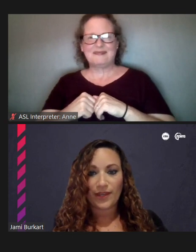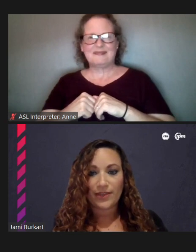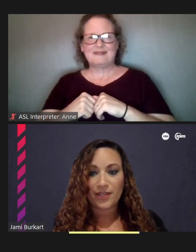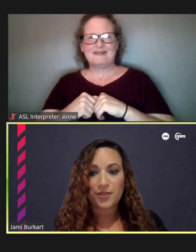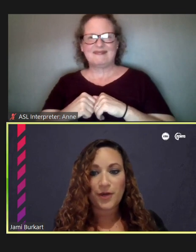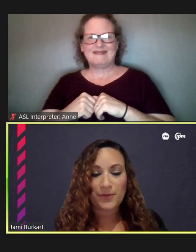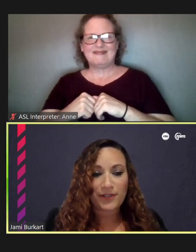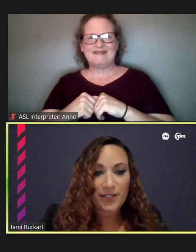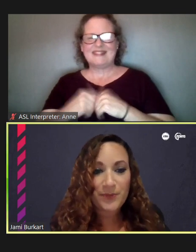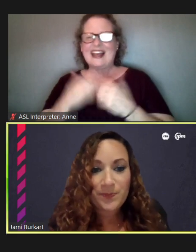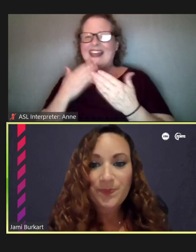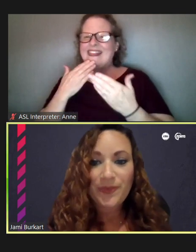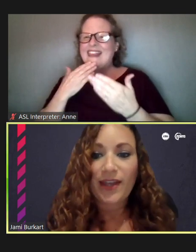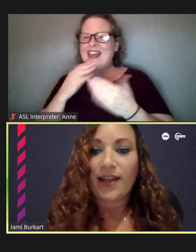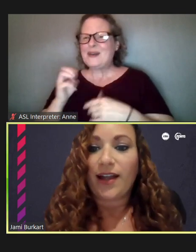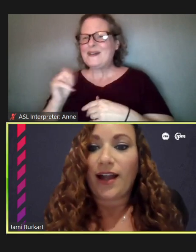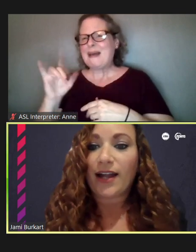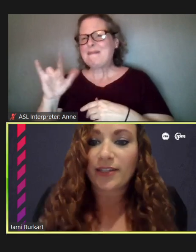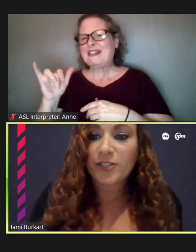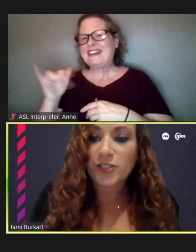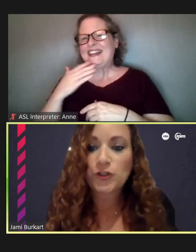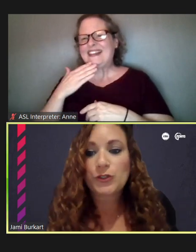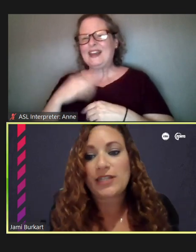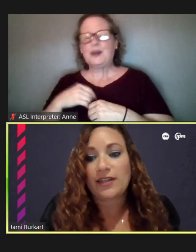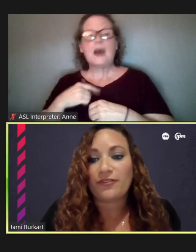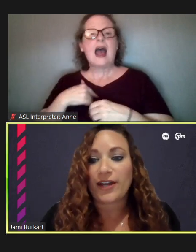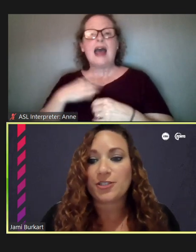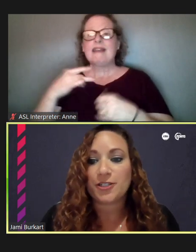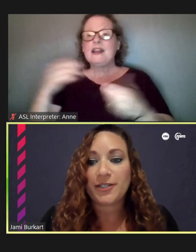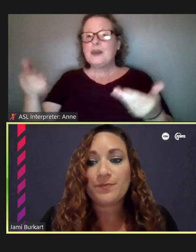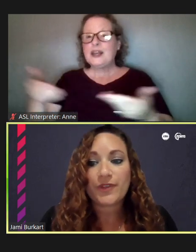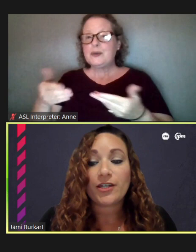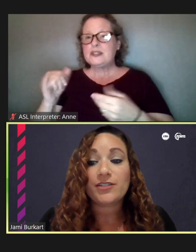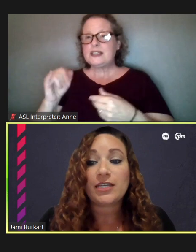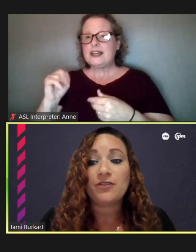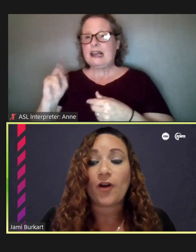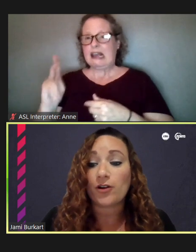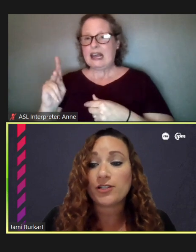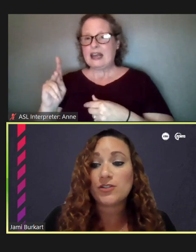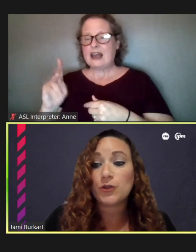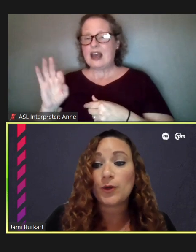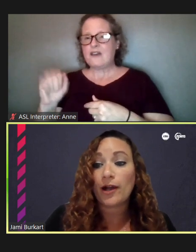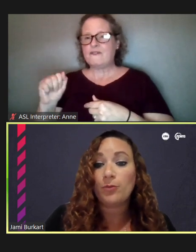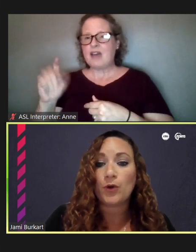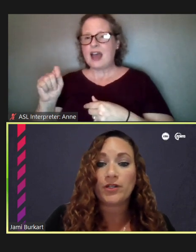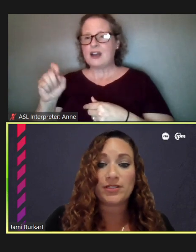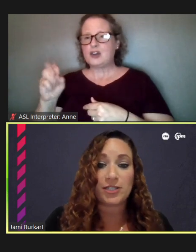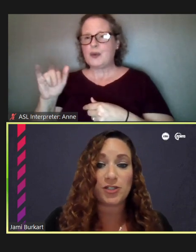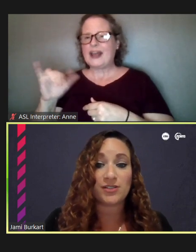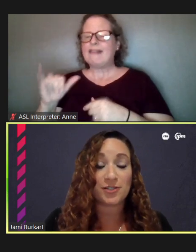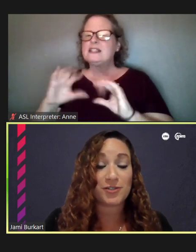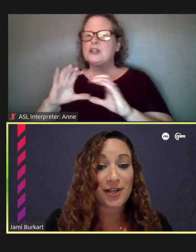Thank you, Emily. I'd like to introduce Ink Factory -- a team of artists who help organizations such as